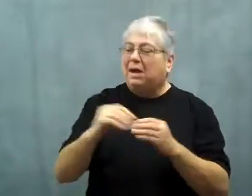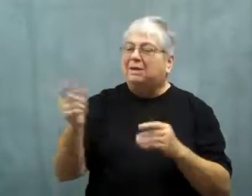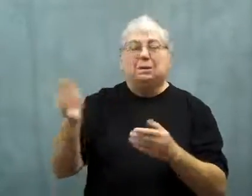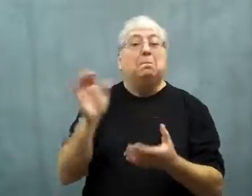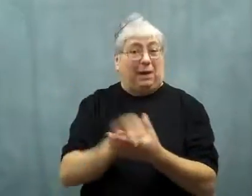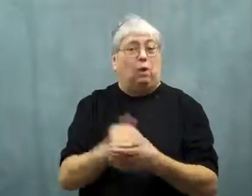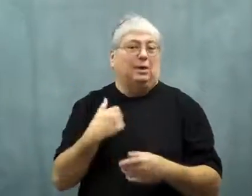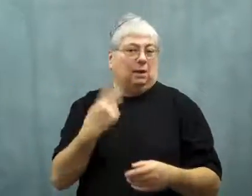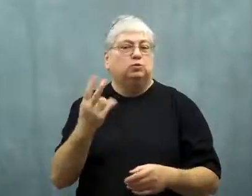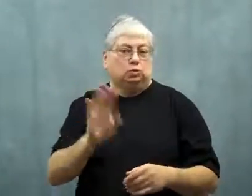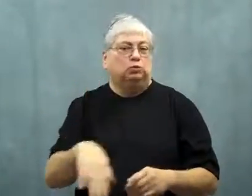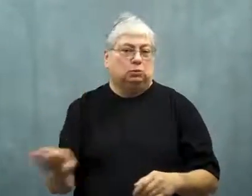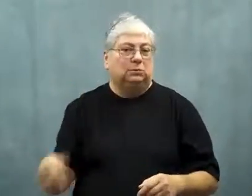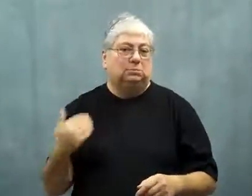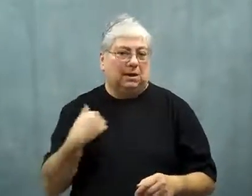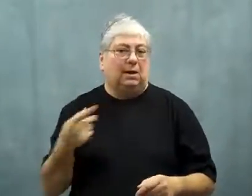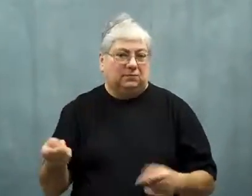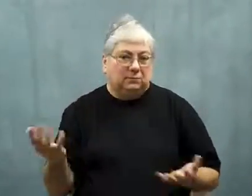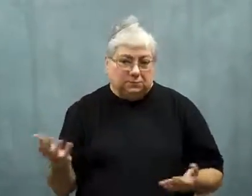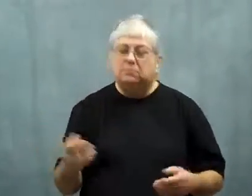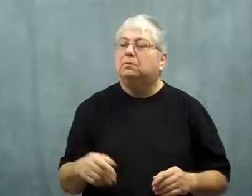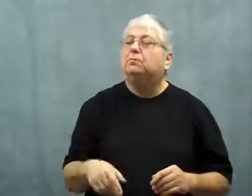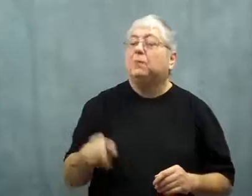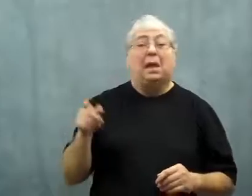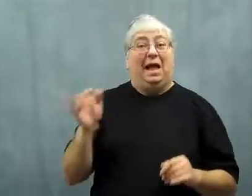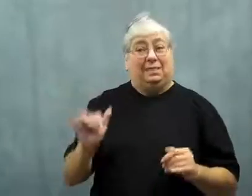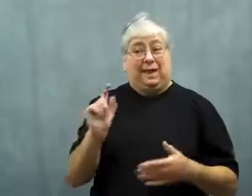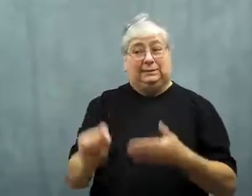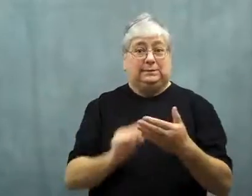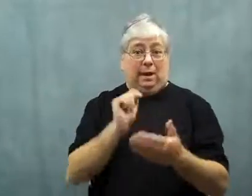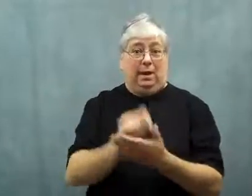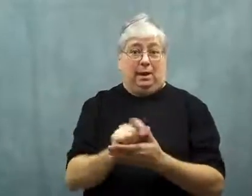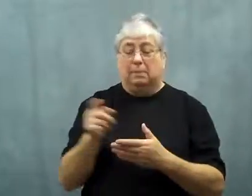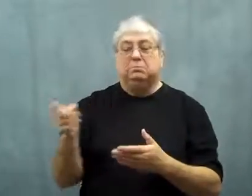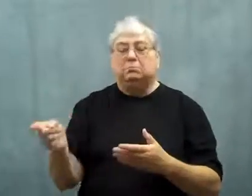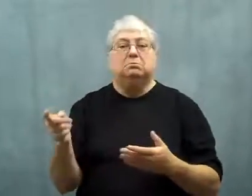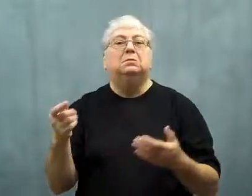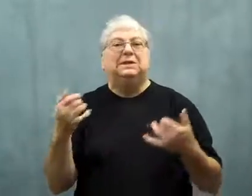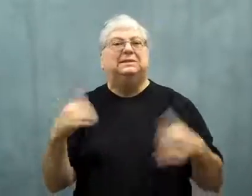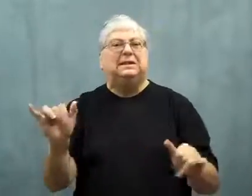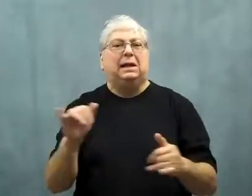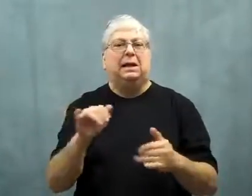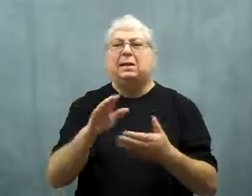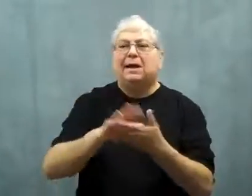She is married with two children also.